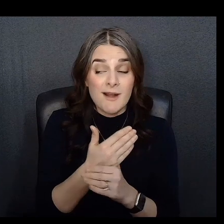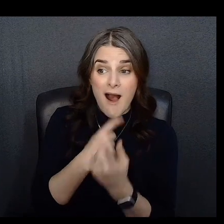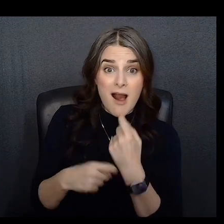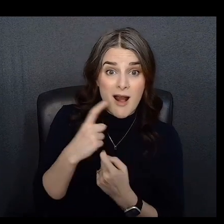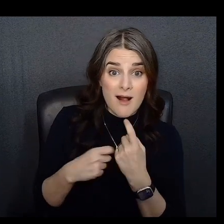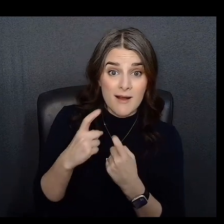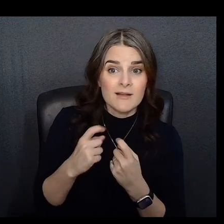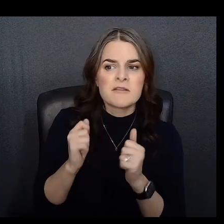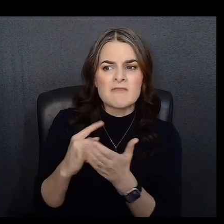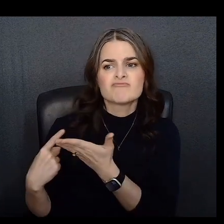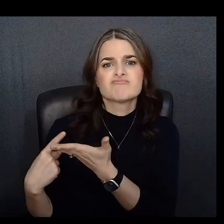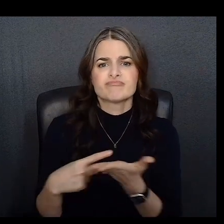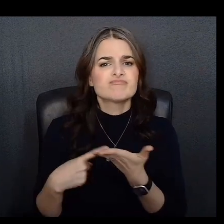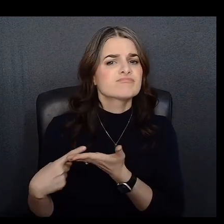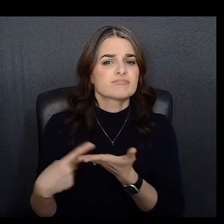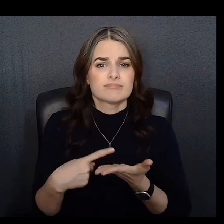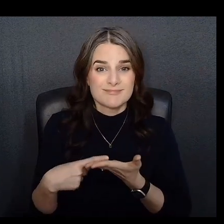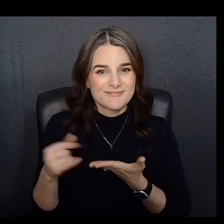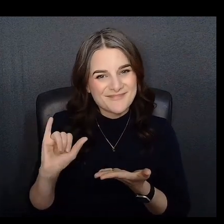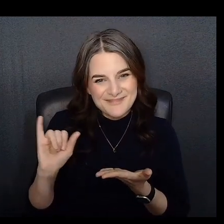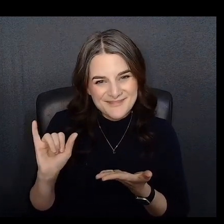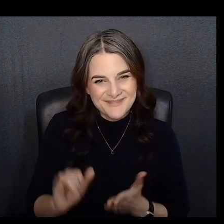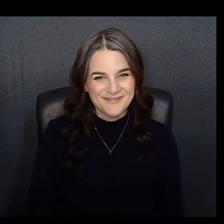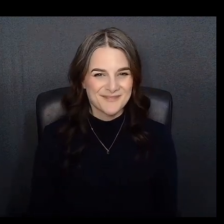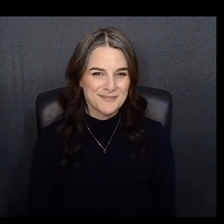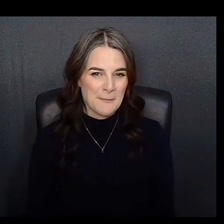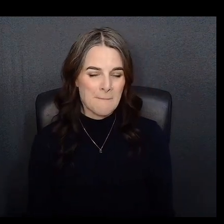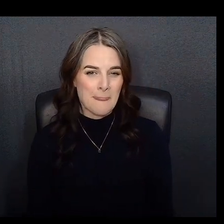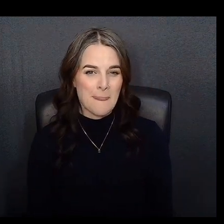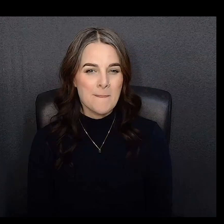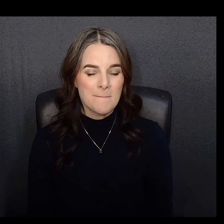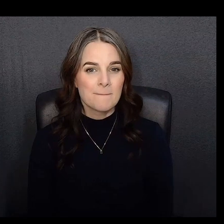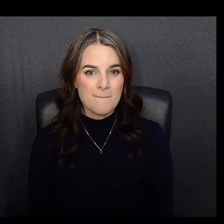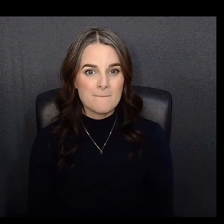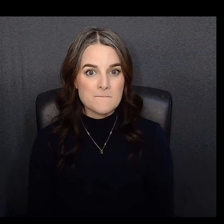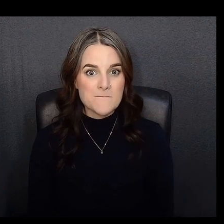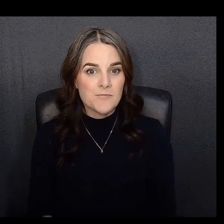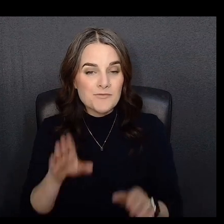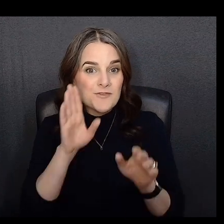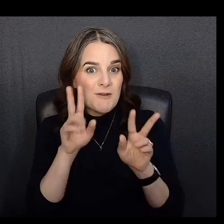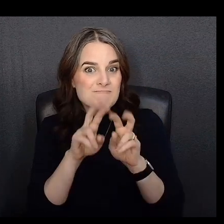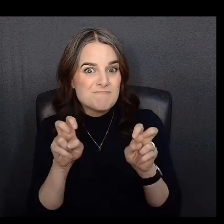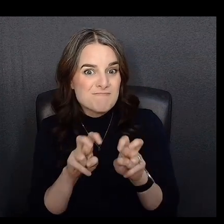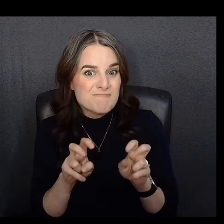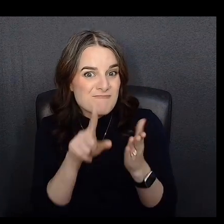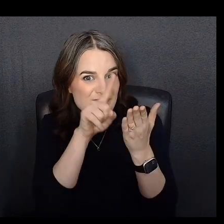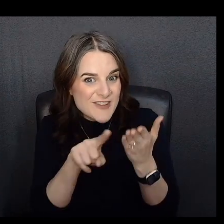and so we can have a discussion as well. So we're going to look at some of the research related